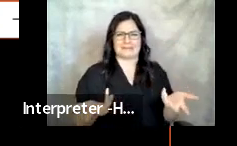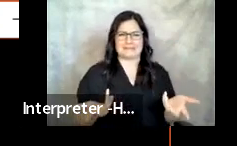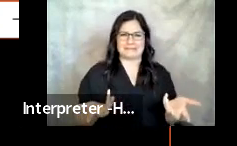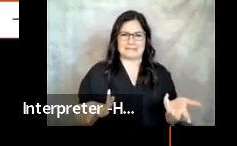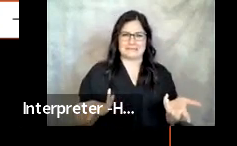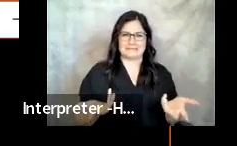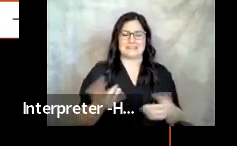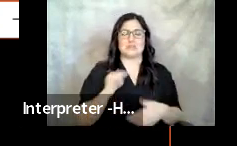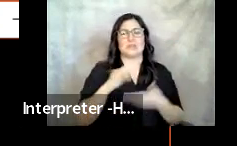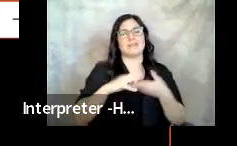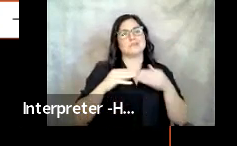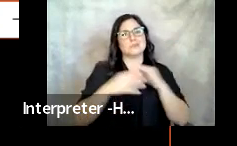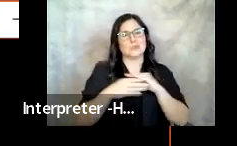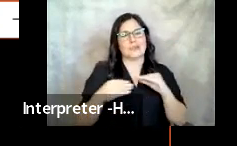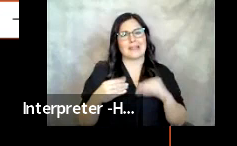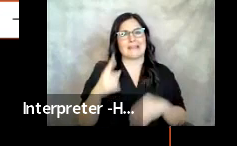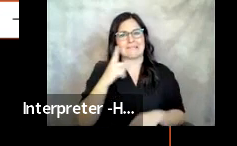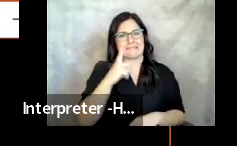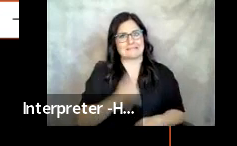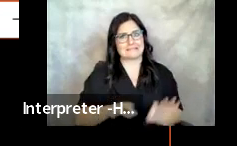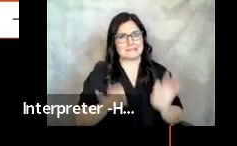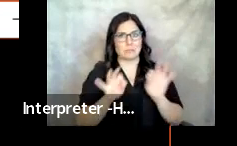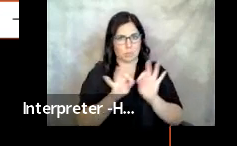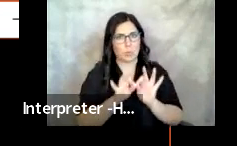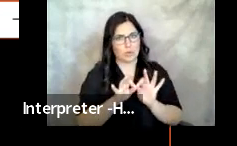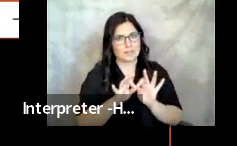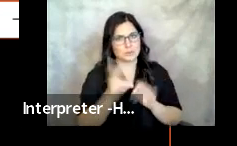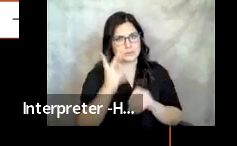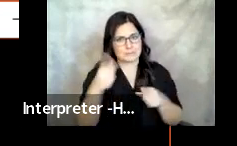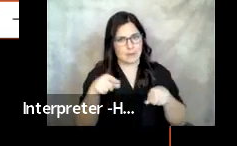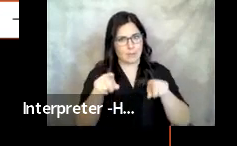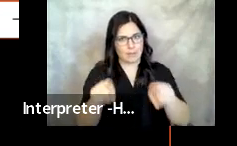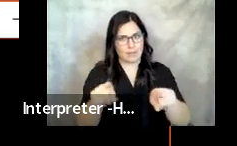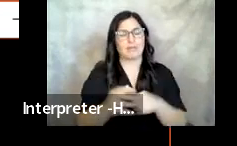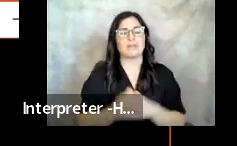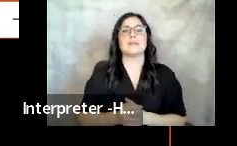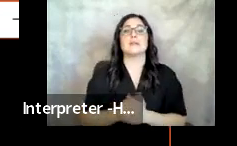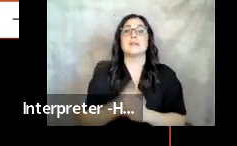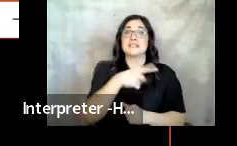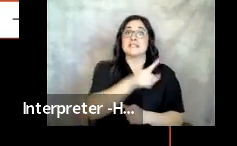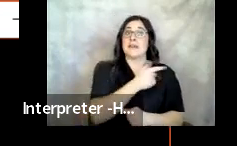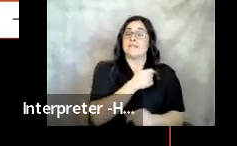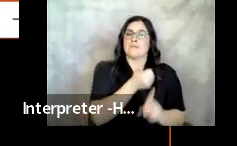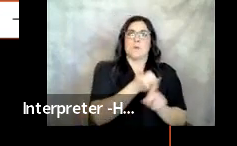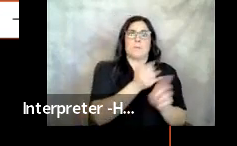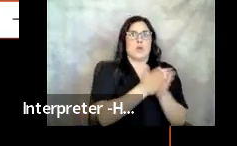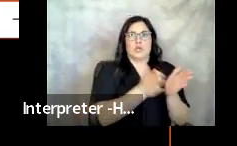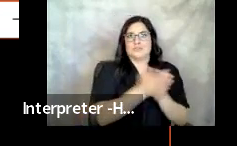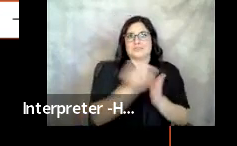Story, I think, is. Also an important one. And also, it has its books. That by historians, famous.